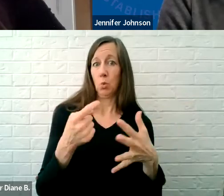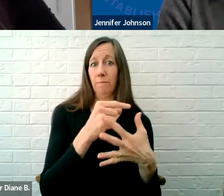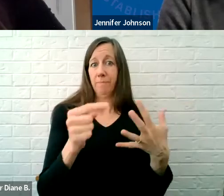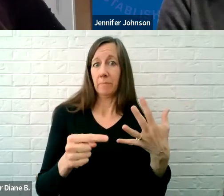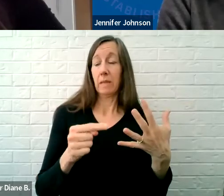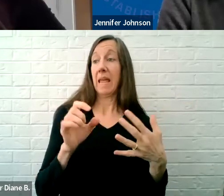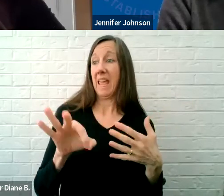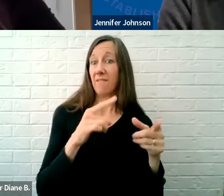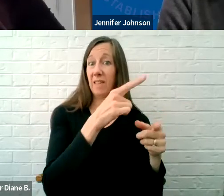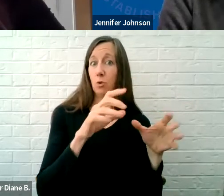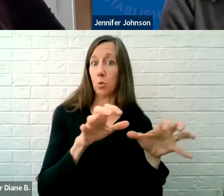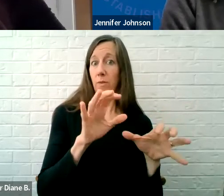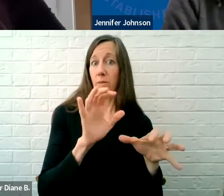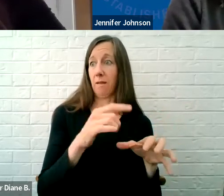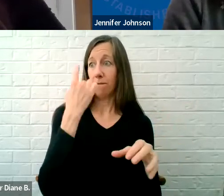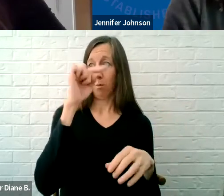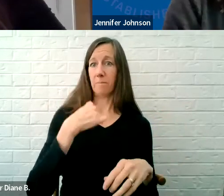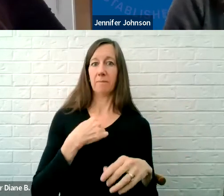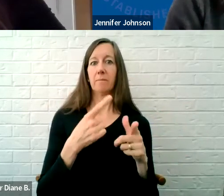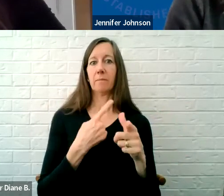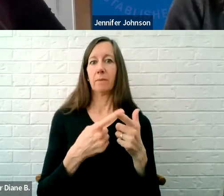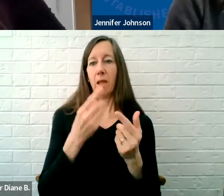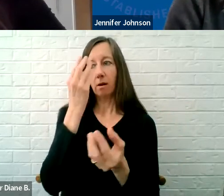so that families know what you're expectations are.